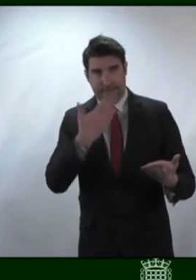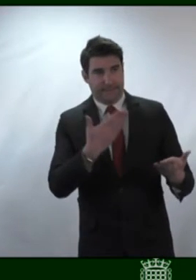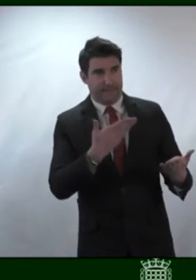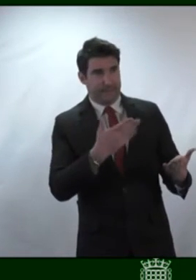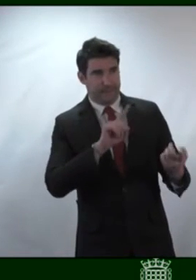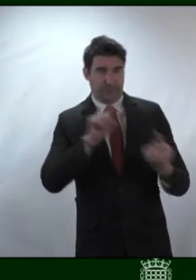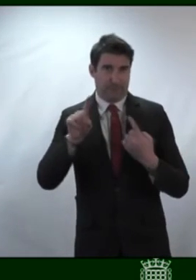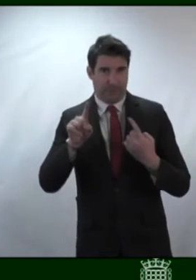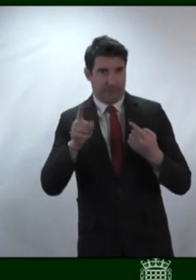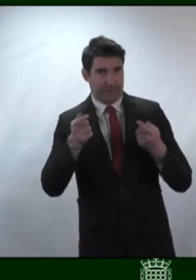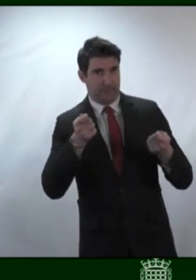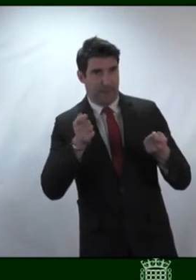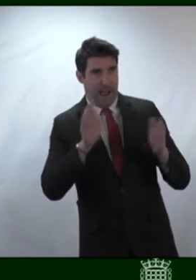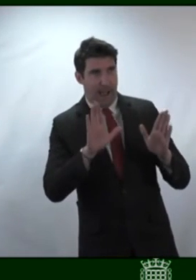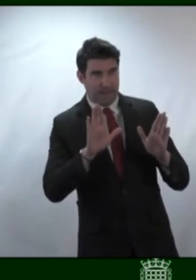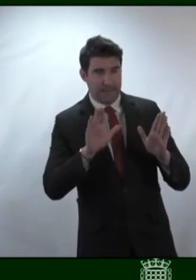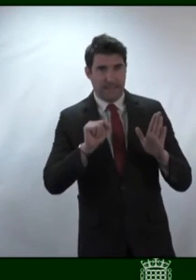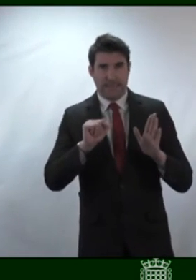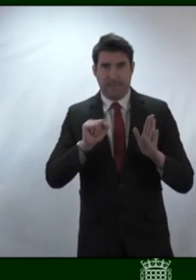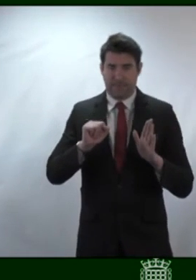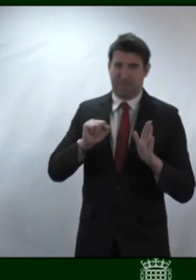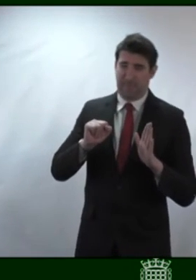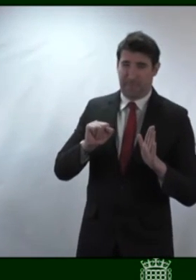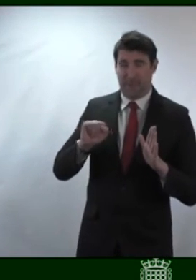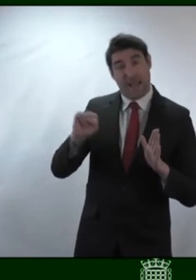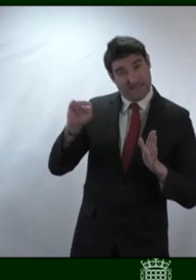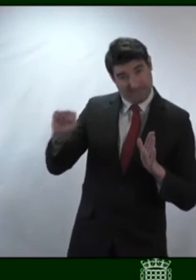Scotland and the rest of the UK, the UK currently has